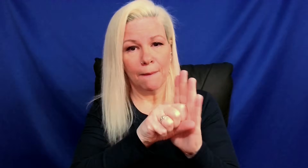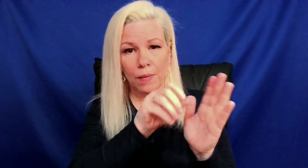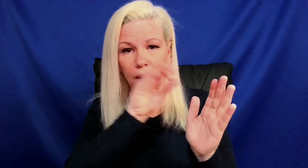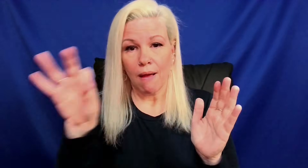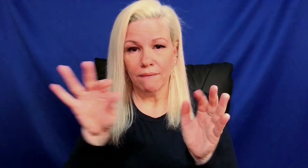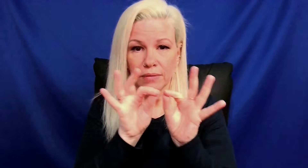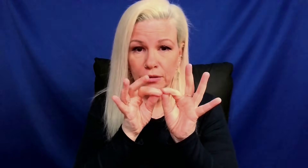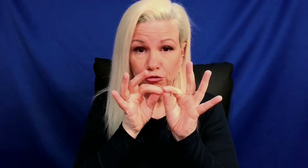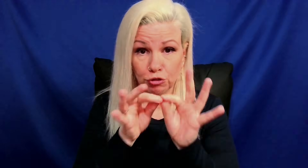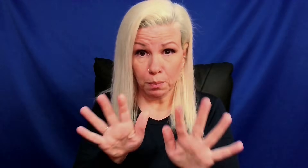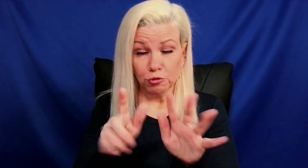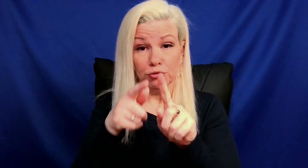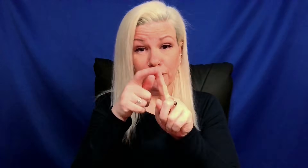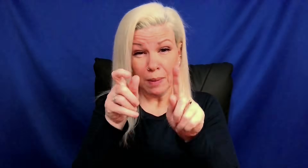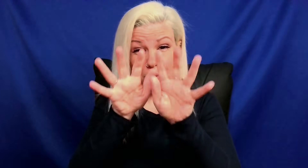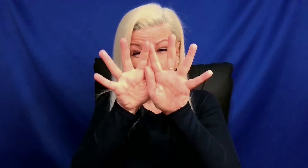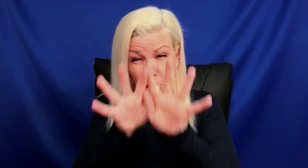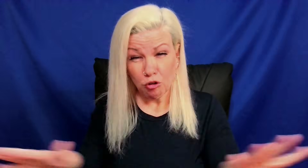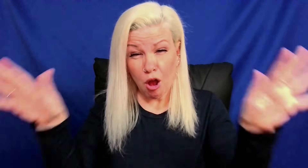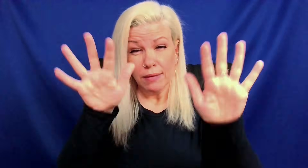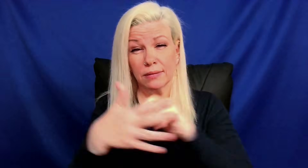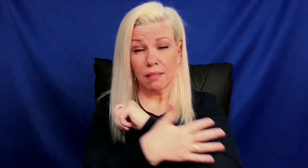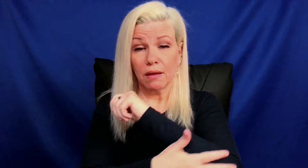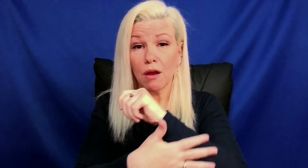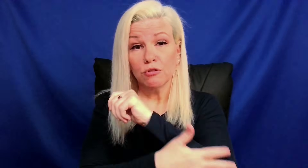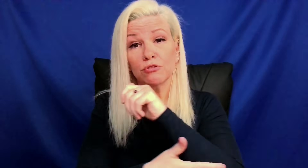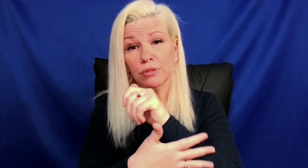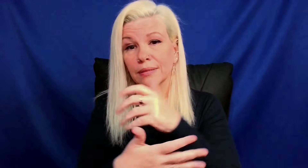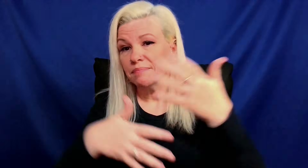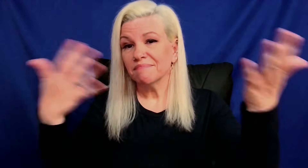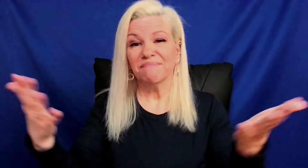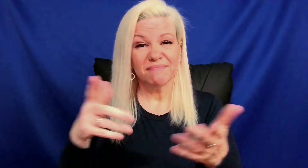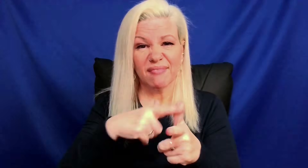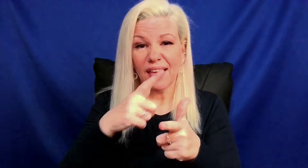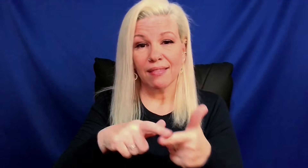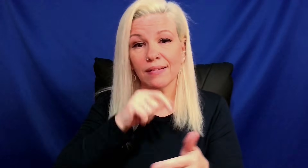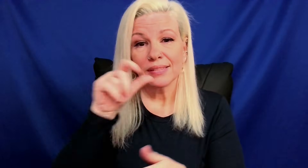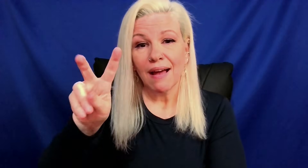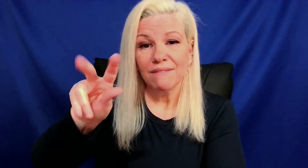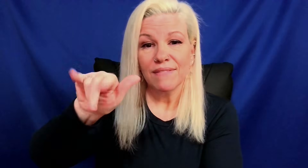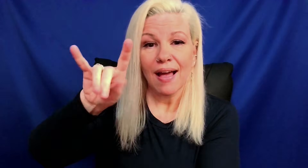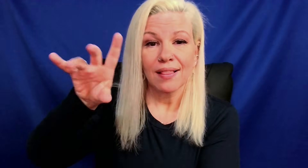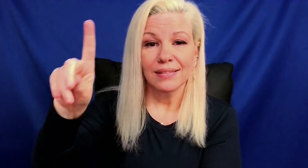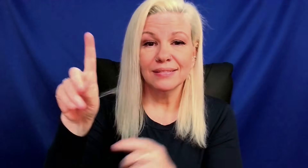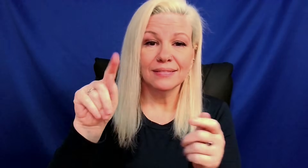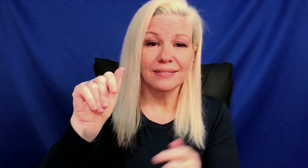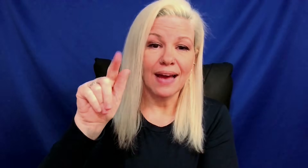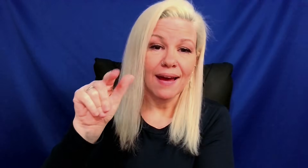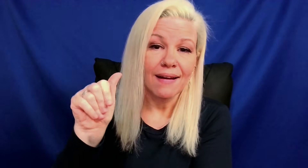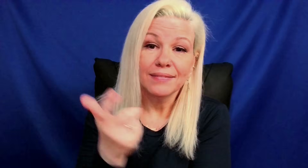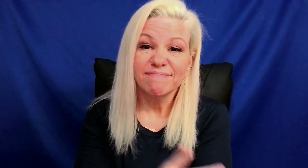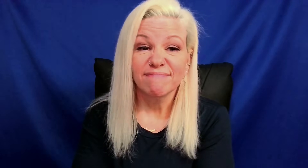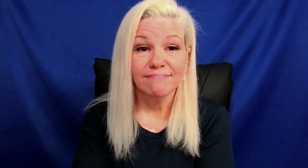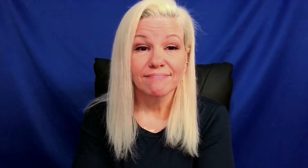then it's not valid data and it cannot be used to define what normal practice is